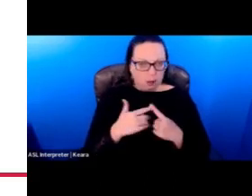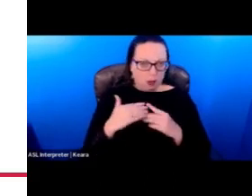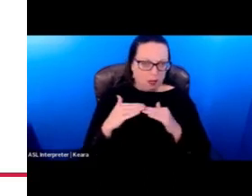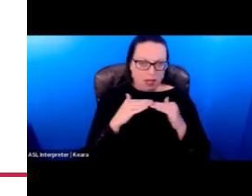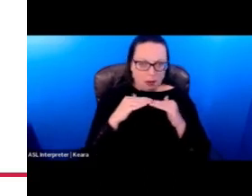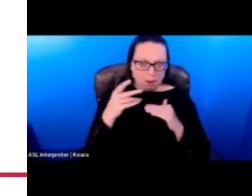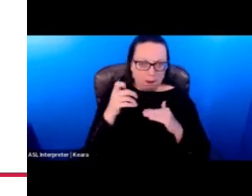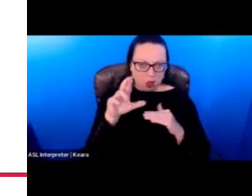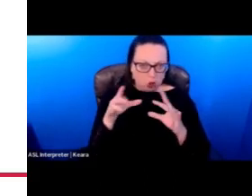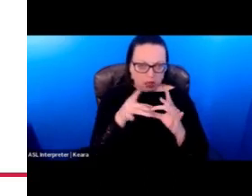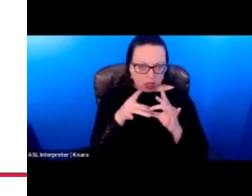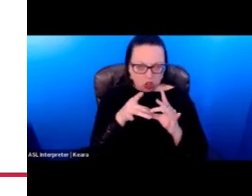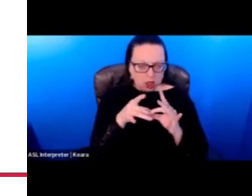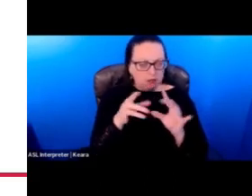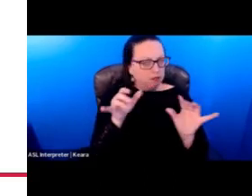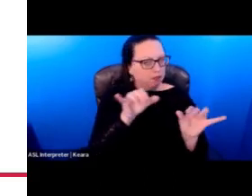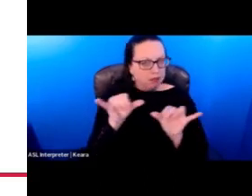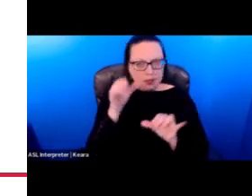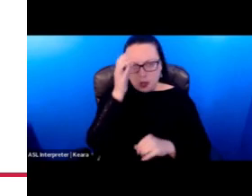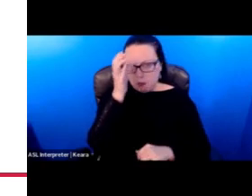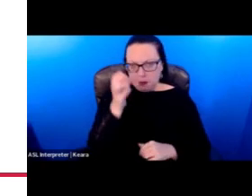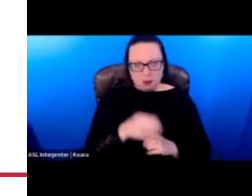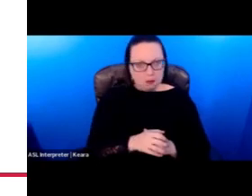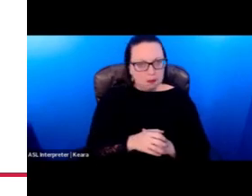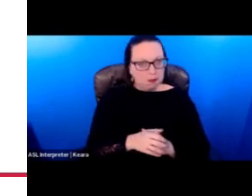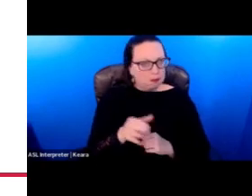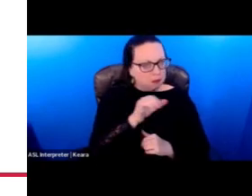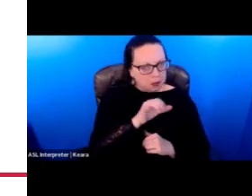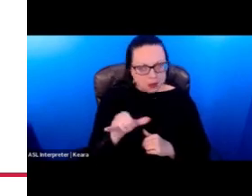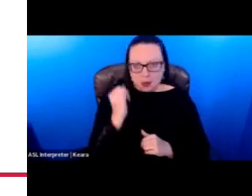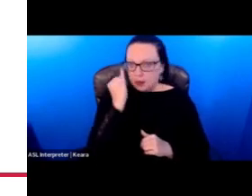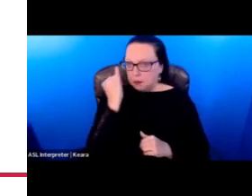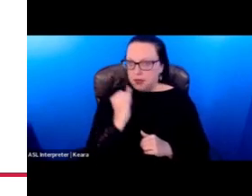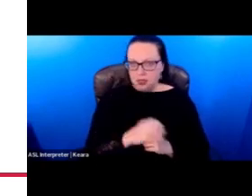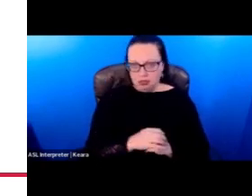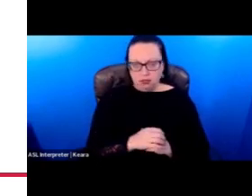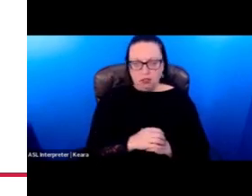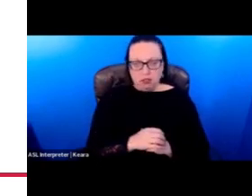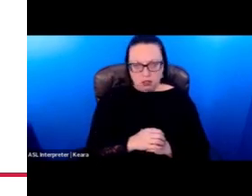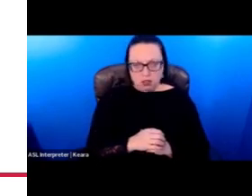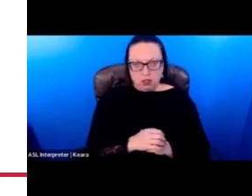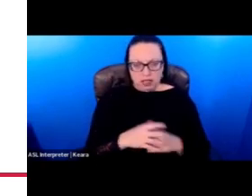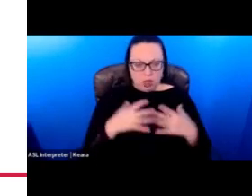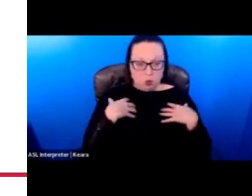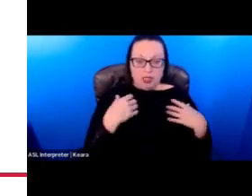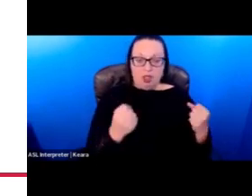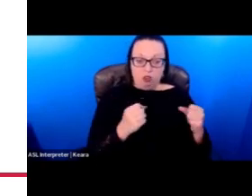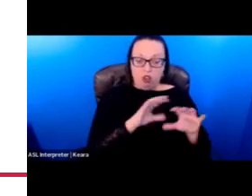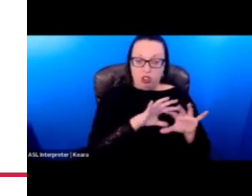it's kind of the same thing. You know, it really is kind of the same thing. In this in the recovery world, at least, you